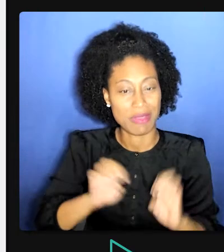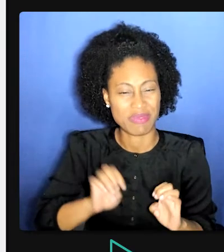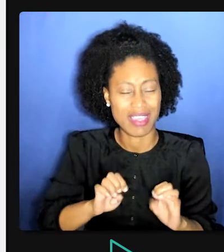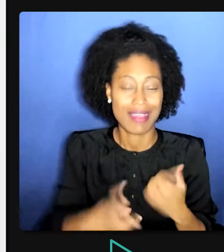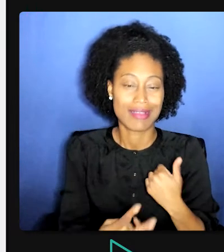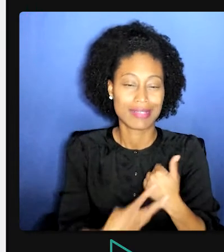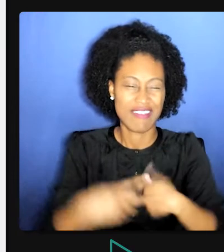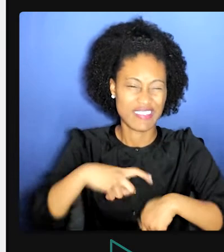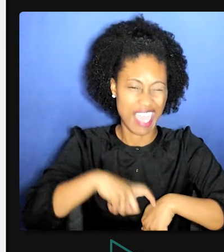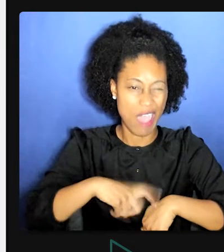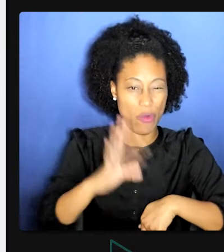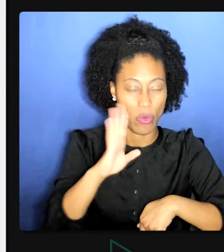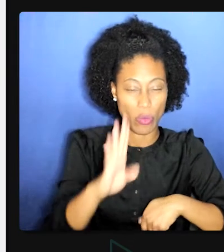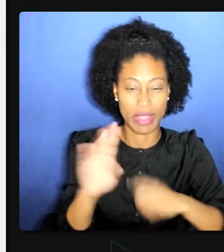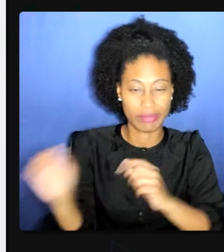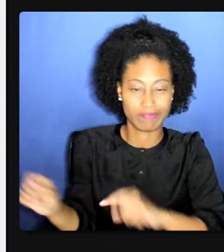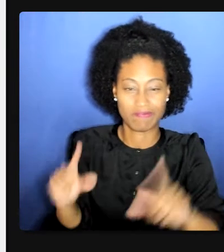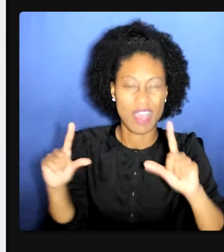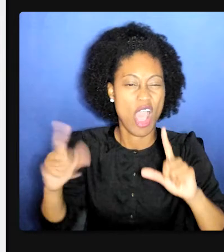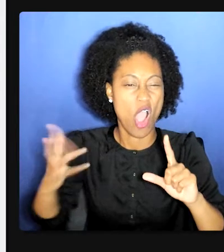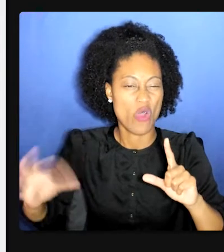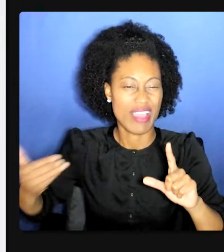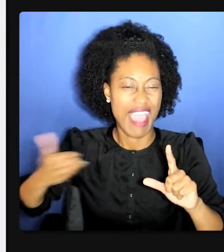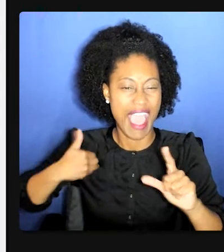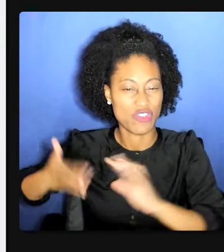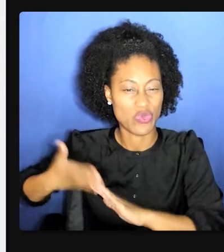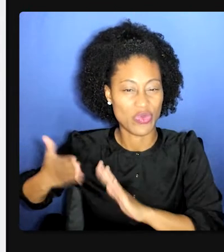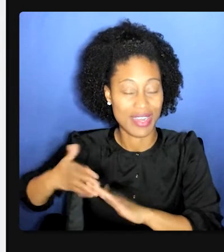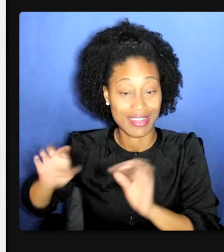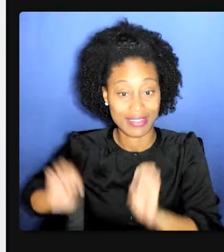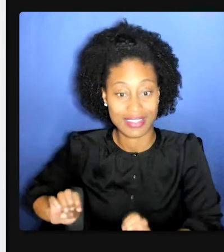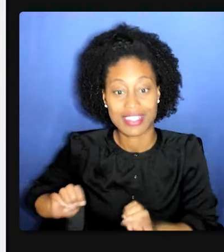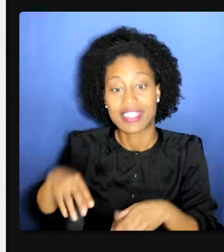let's look into an existing running experiment called Game Intro Space.